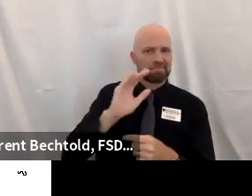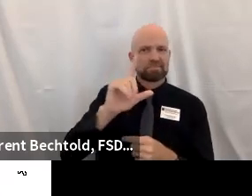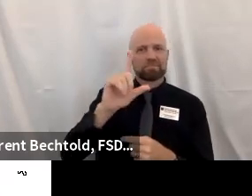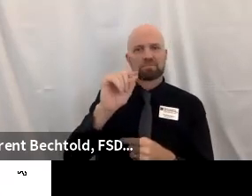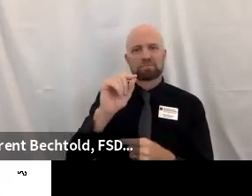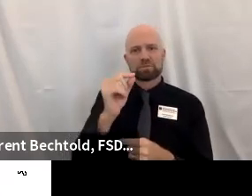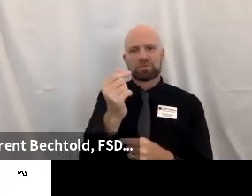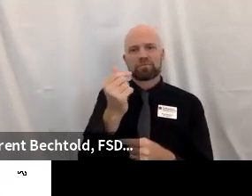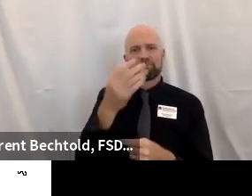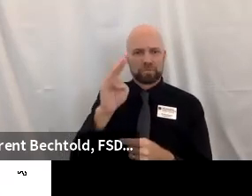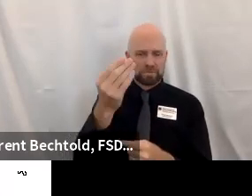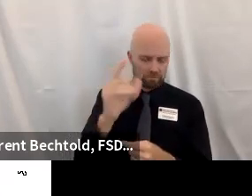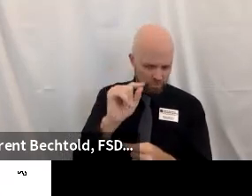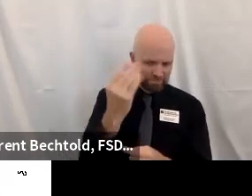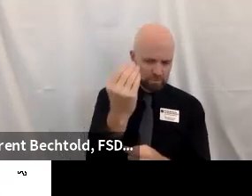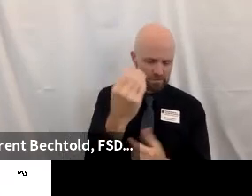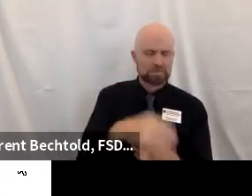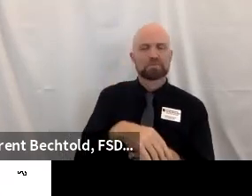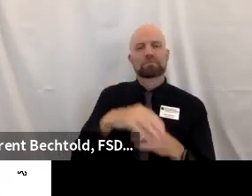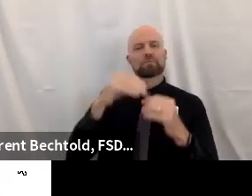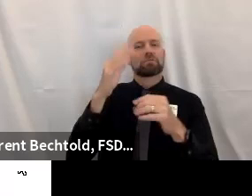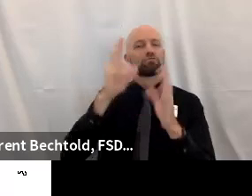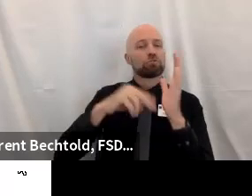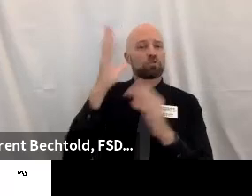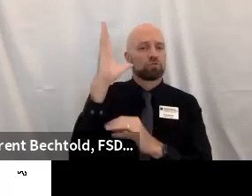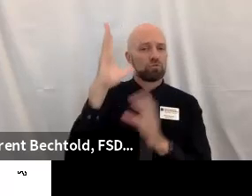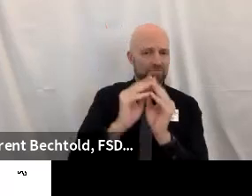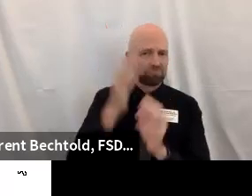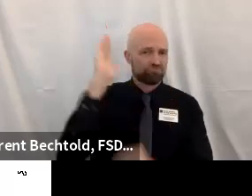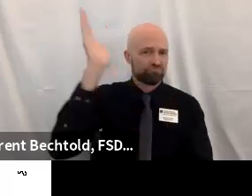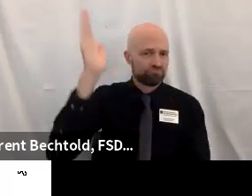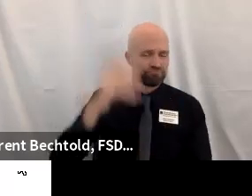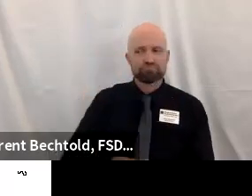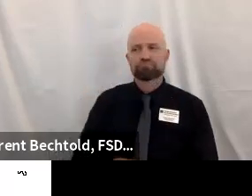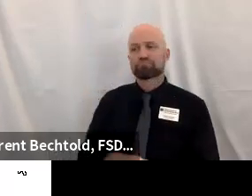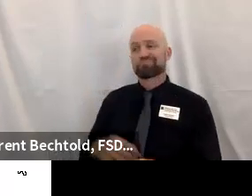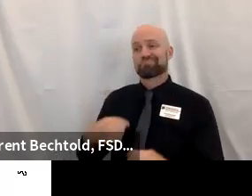And I first met him in 2014 at a reading conference.